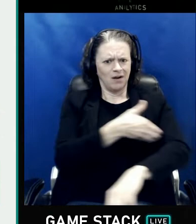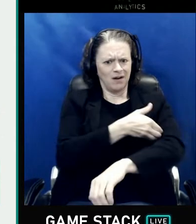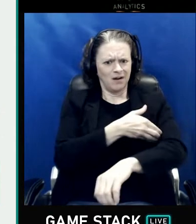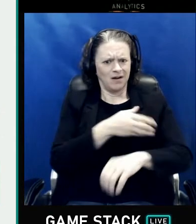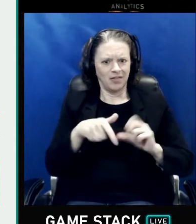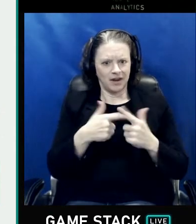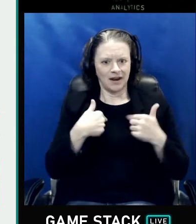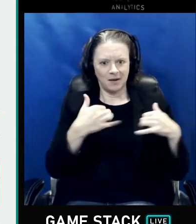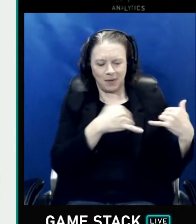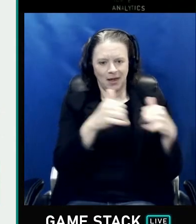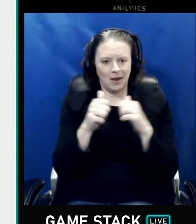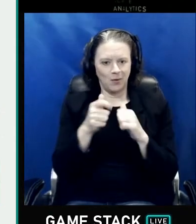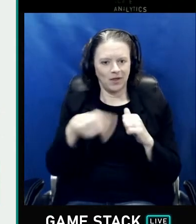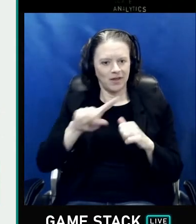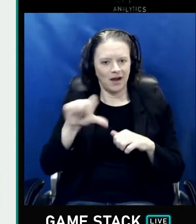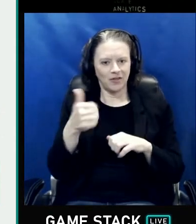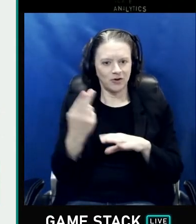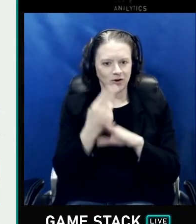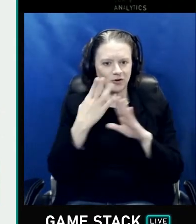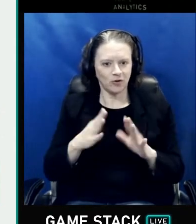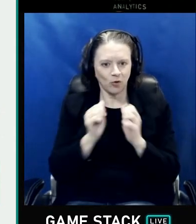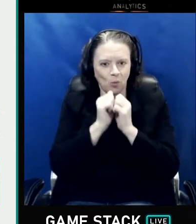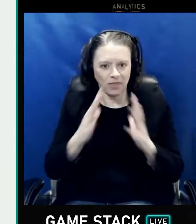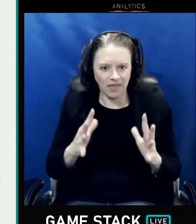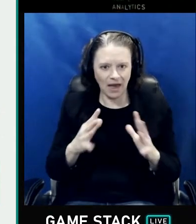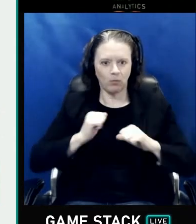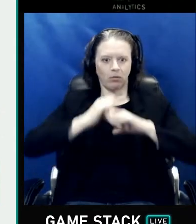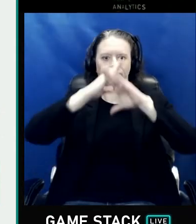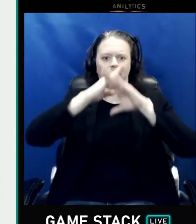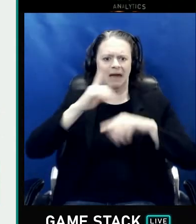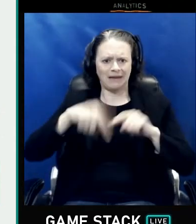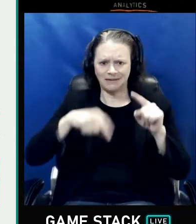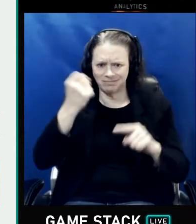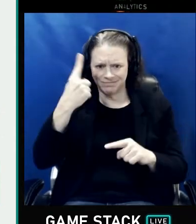with other users without language being a barrier for us to get together and play games.